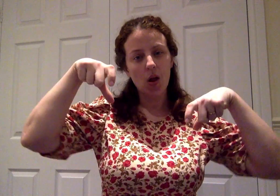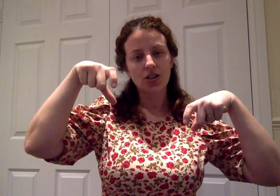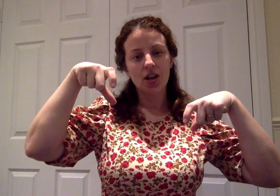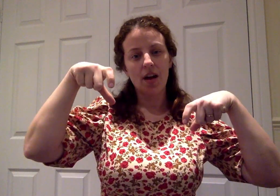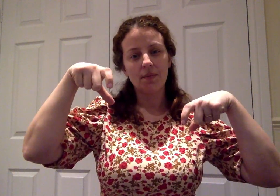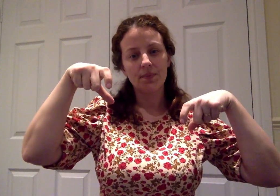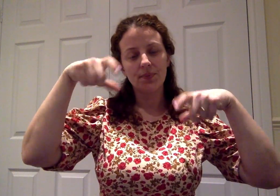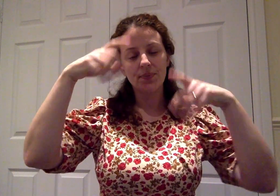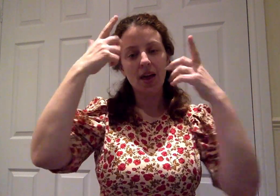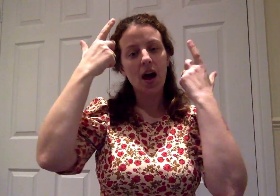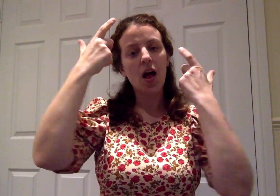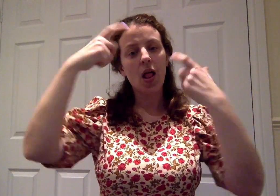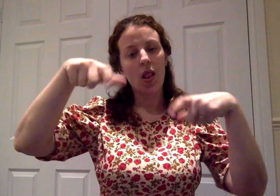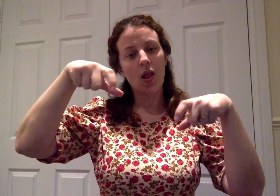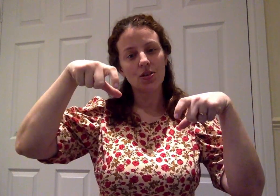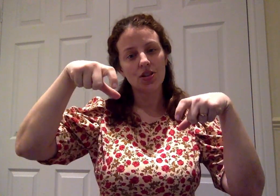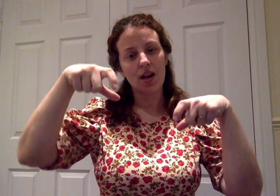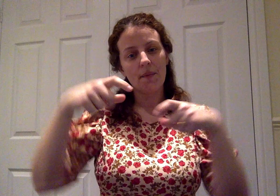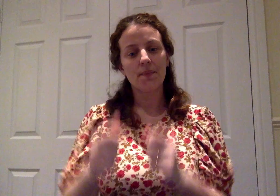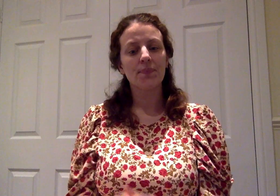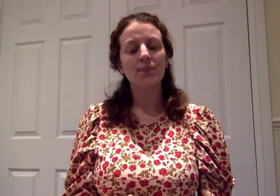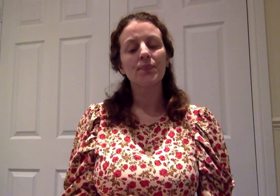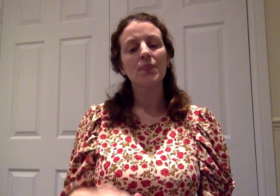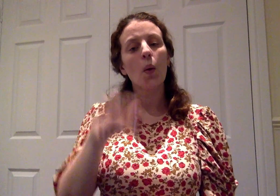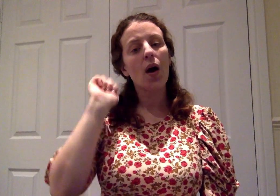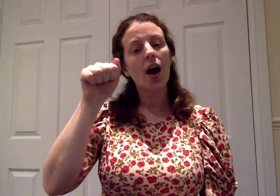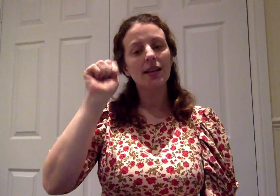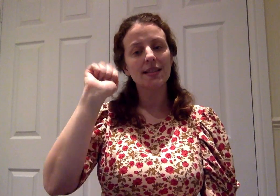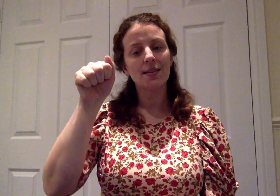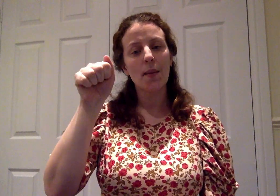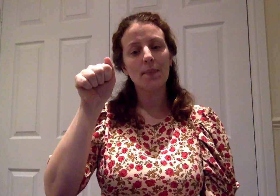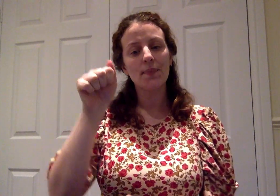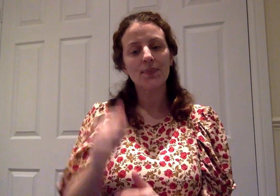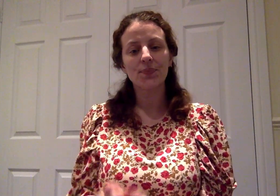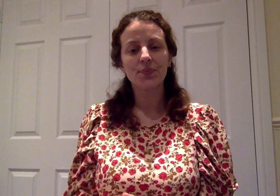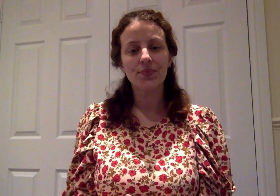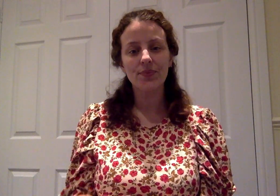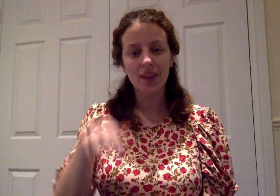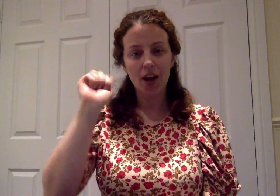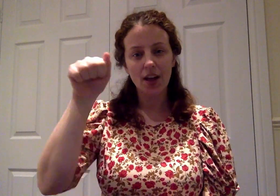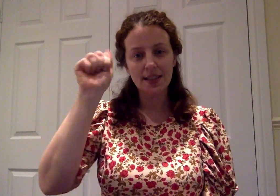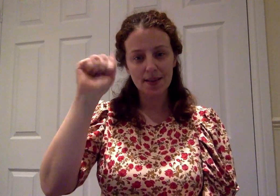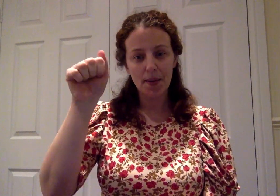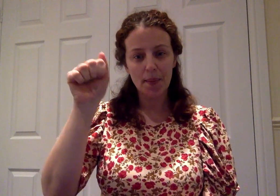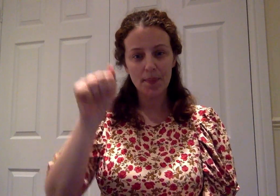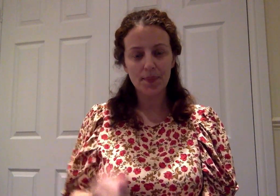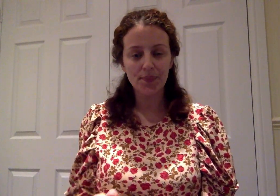LODGER CUSTOM